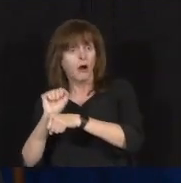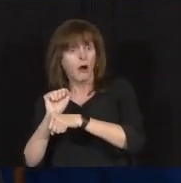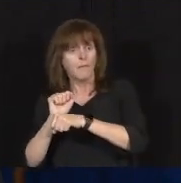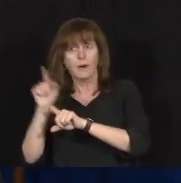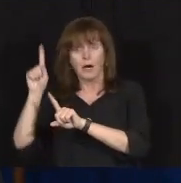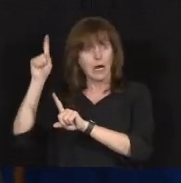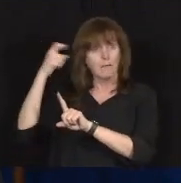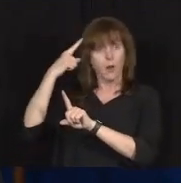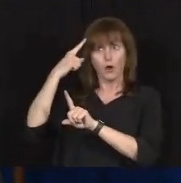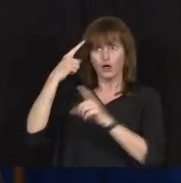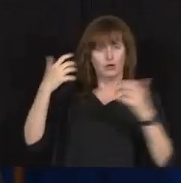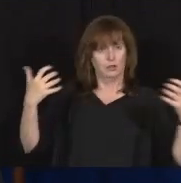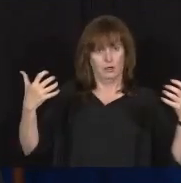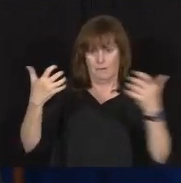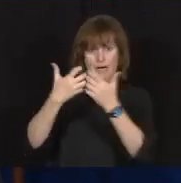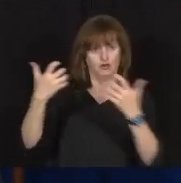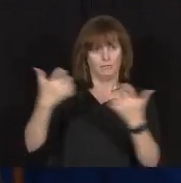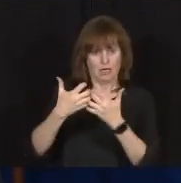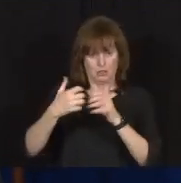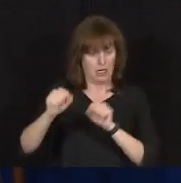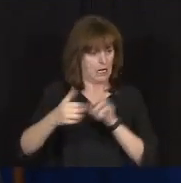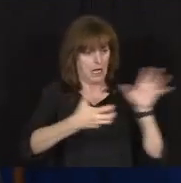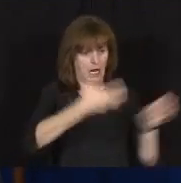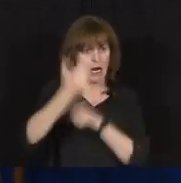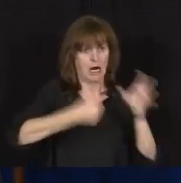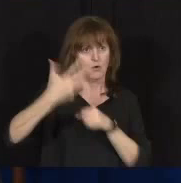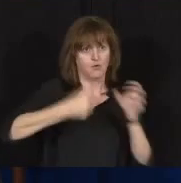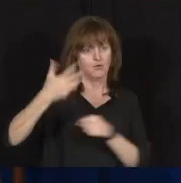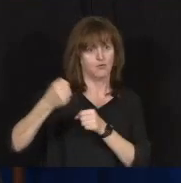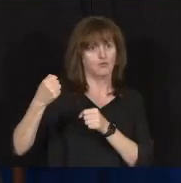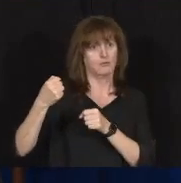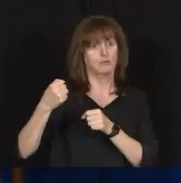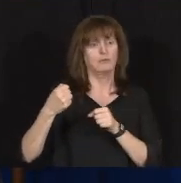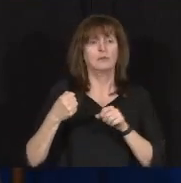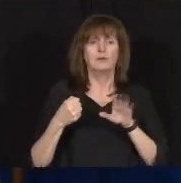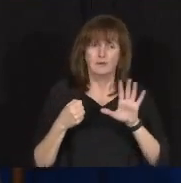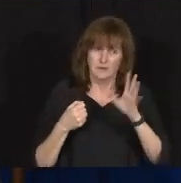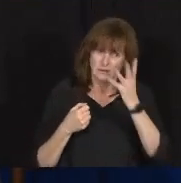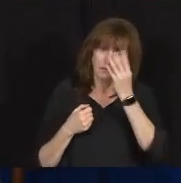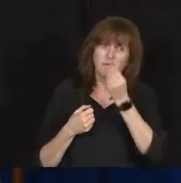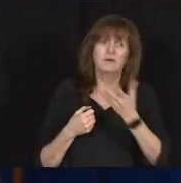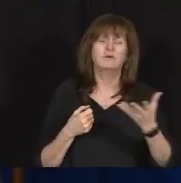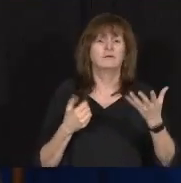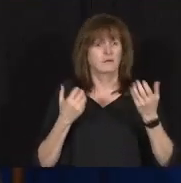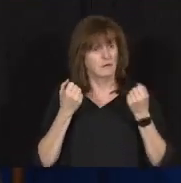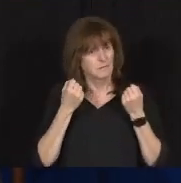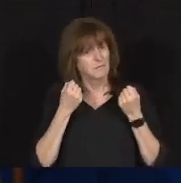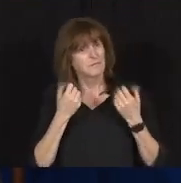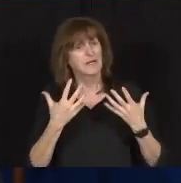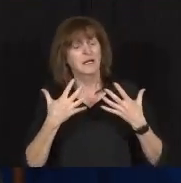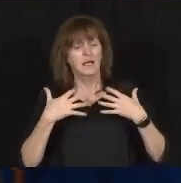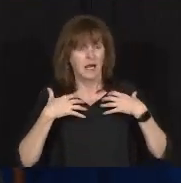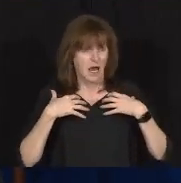s o many healthcare professionals out there t hey've been calling us and writing us, t